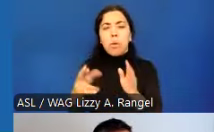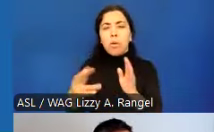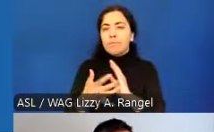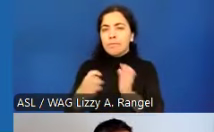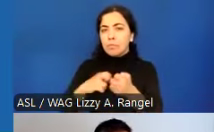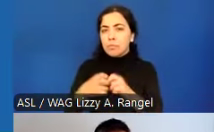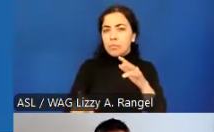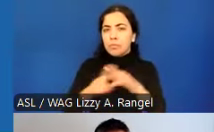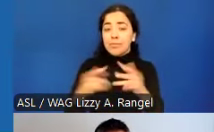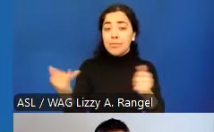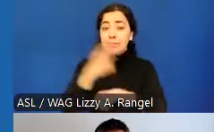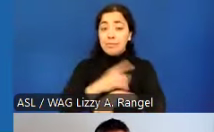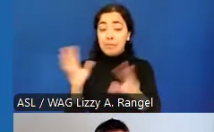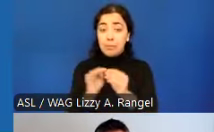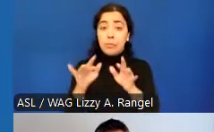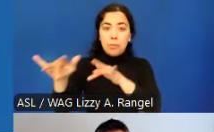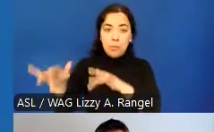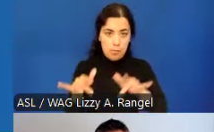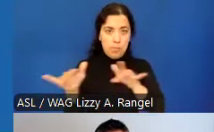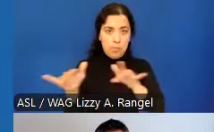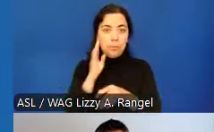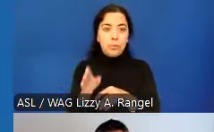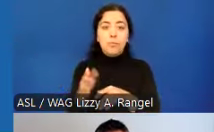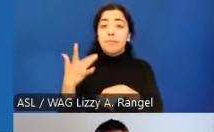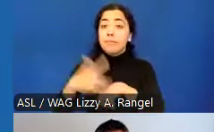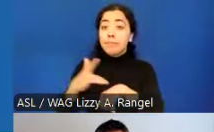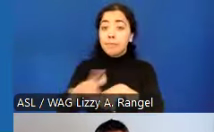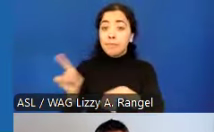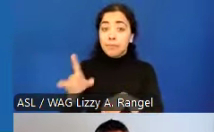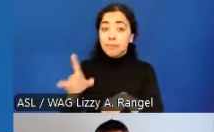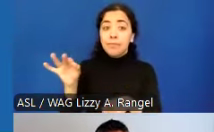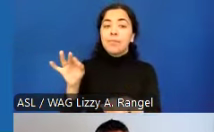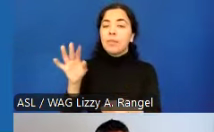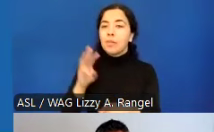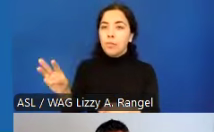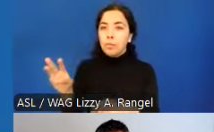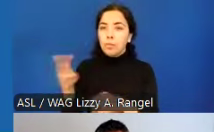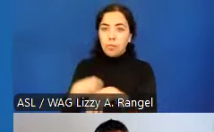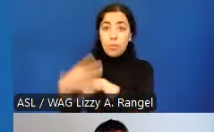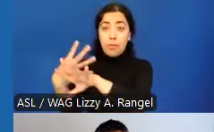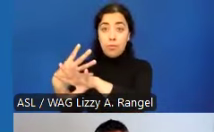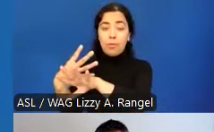webinar will be recorded and available in our webinar archives. We'll send out a copy